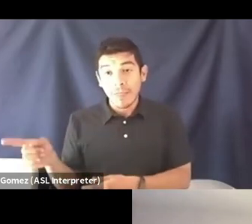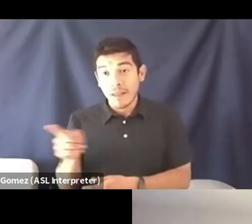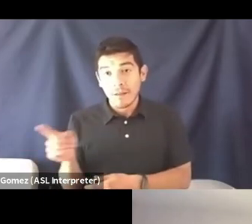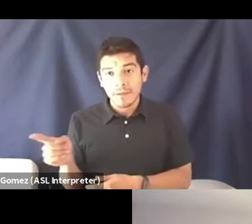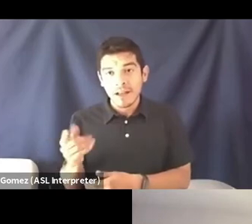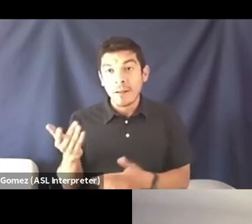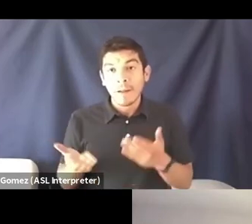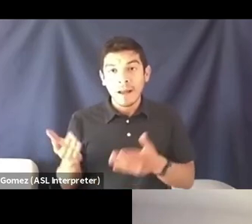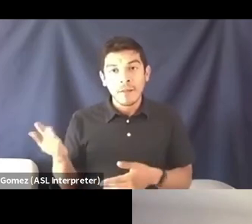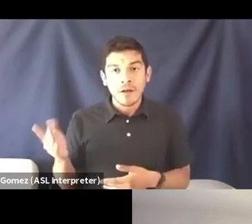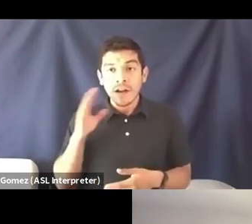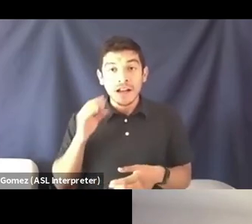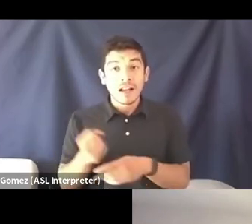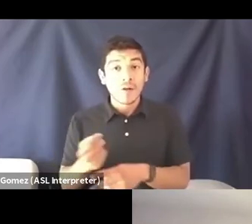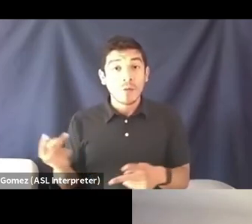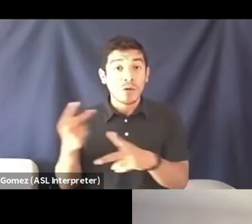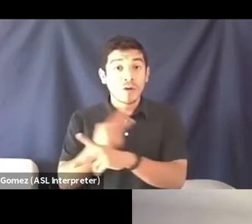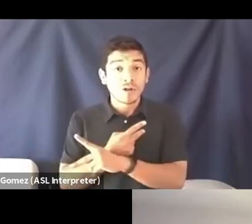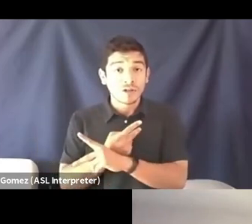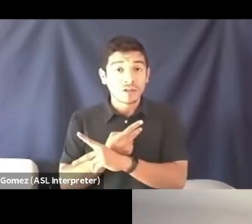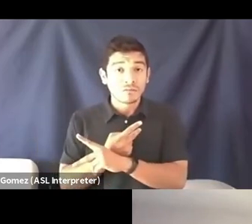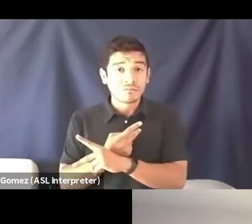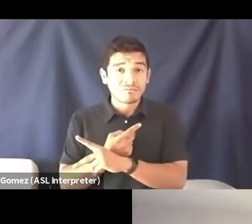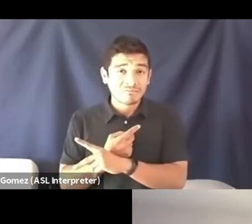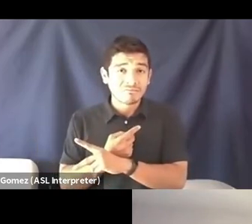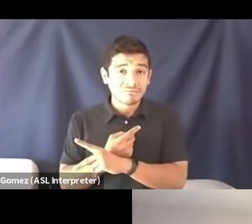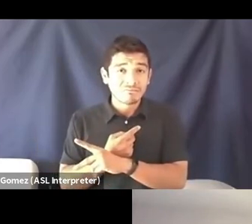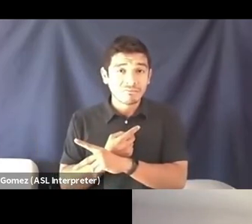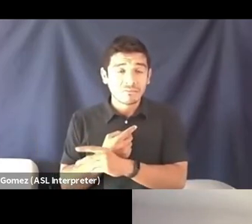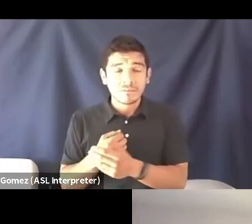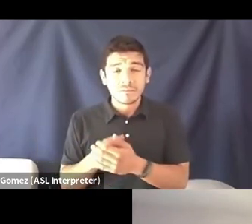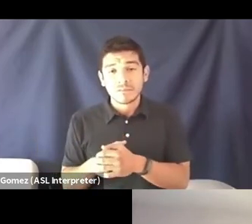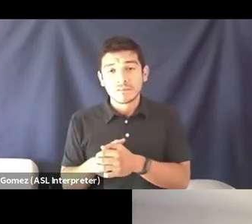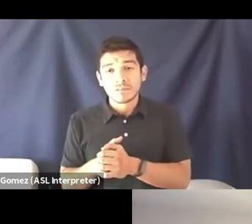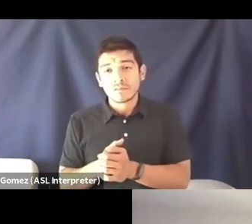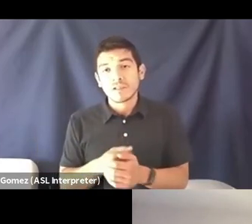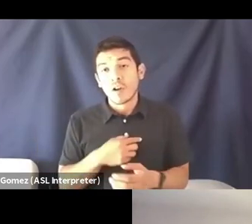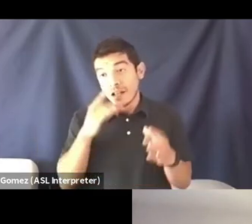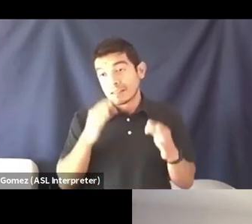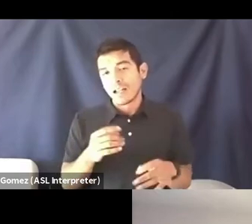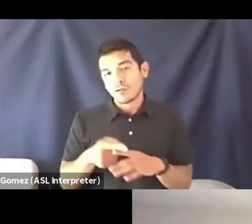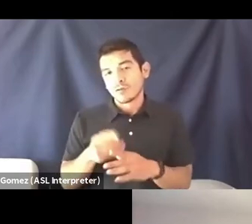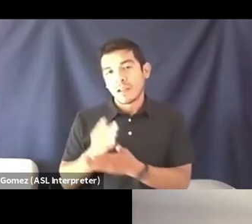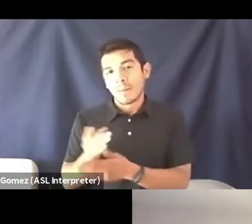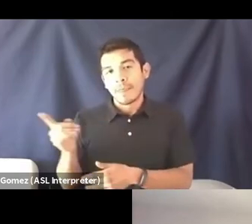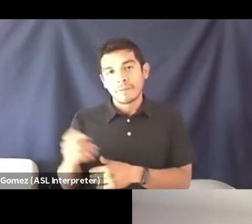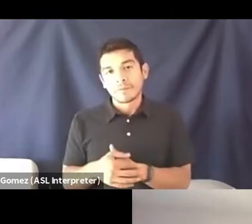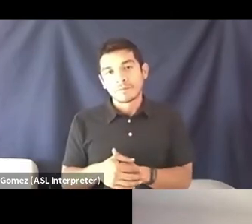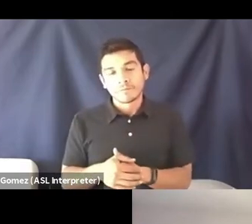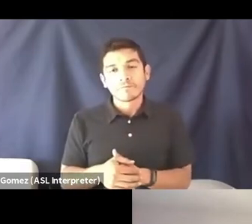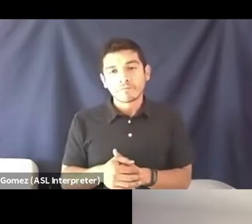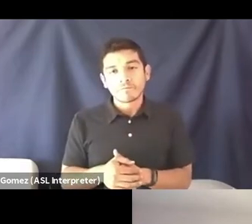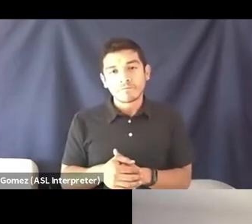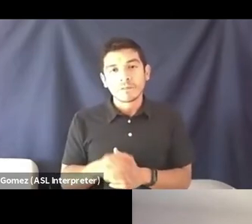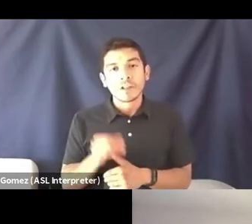maybe it will become something really harmful. So I decided to stop them. So that's the behind scene story